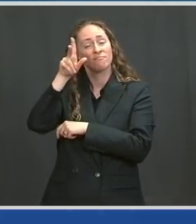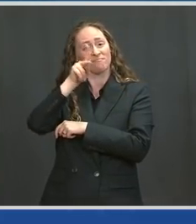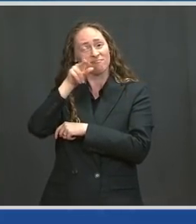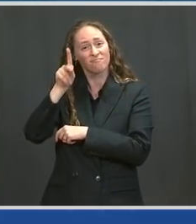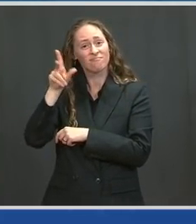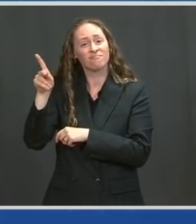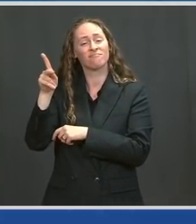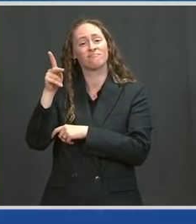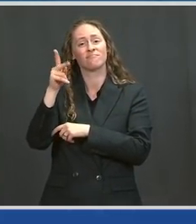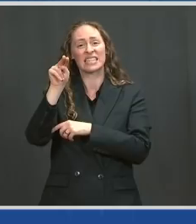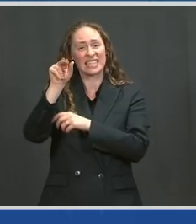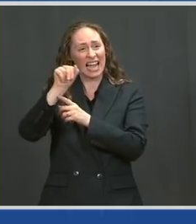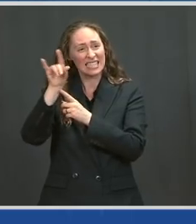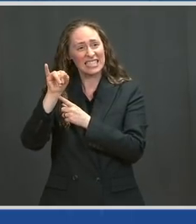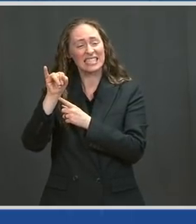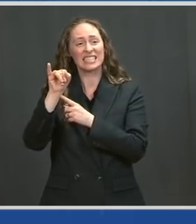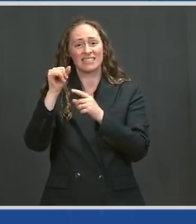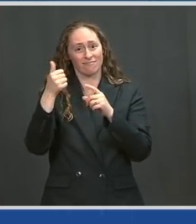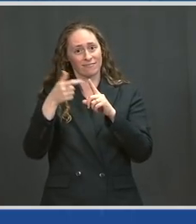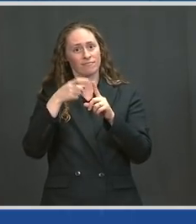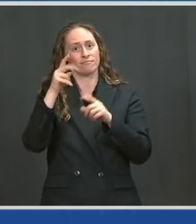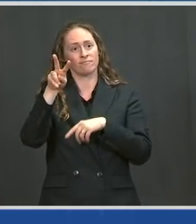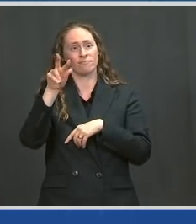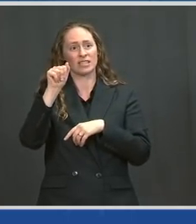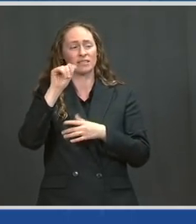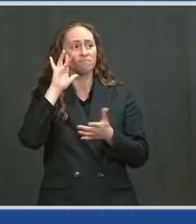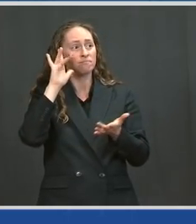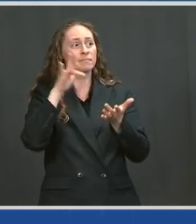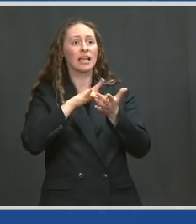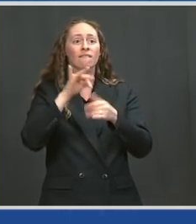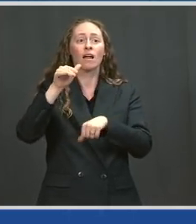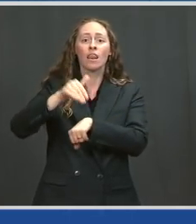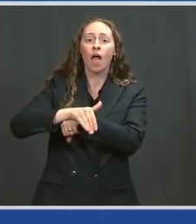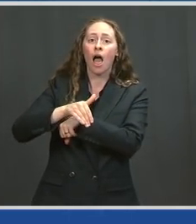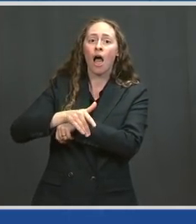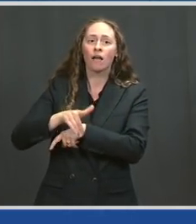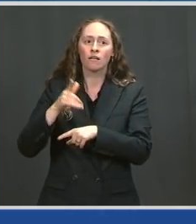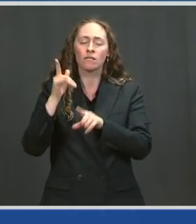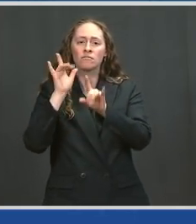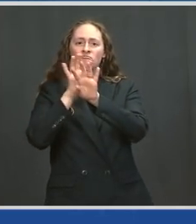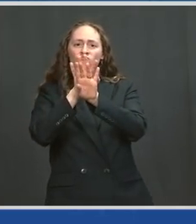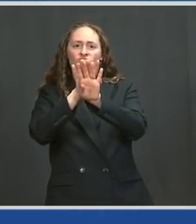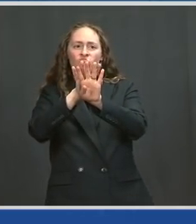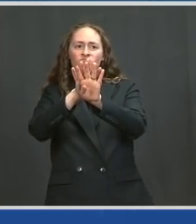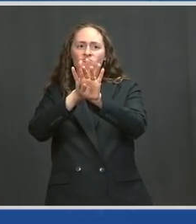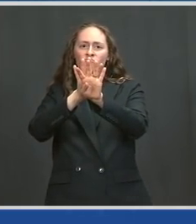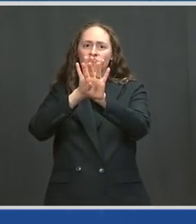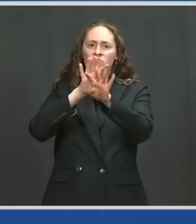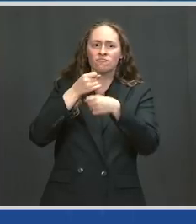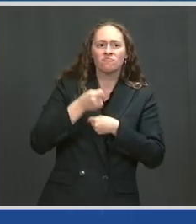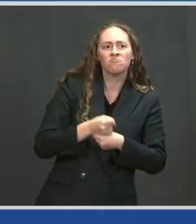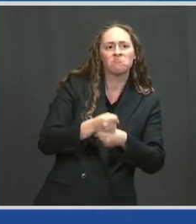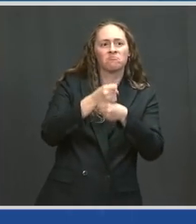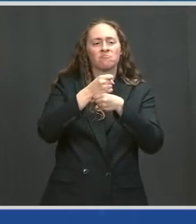with lighted torches, the veins bulging as they were screaming. Remember? Just close your eyes and picture what it was.